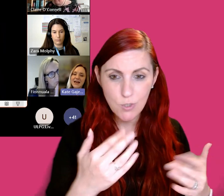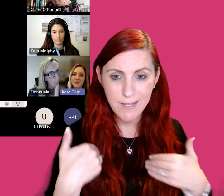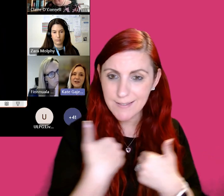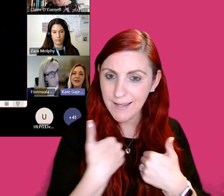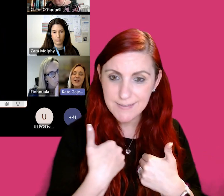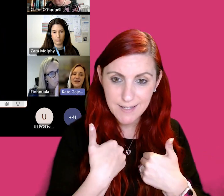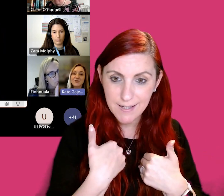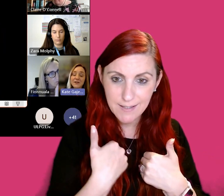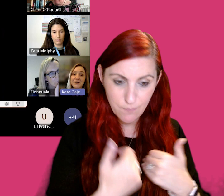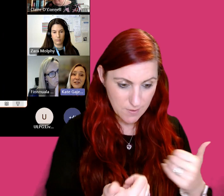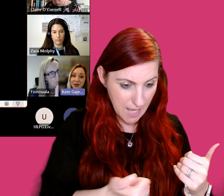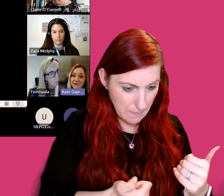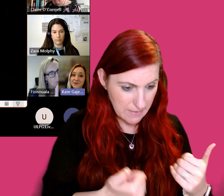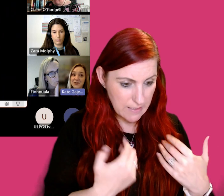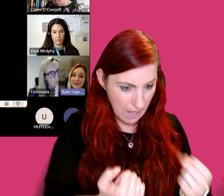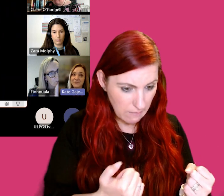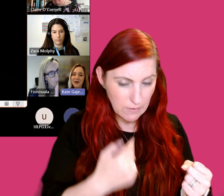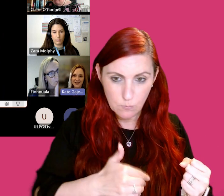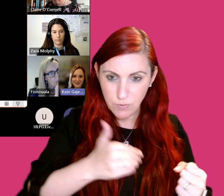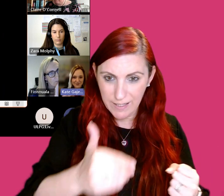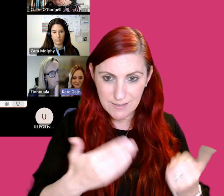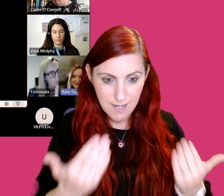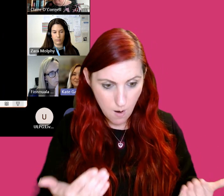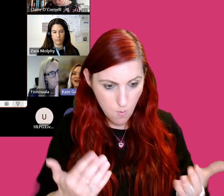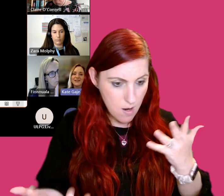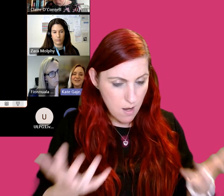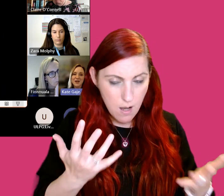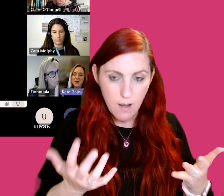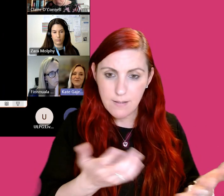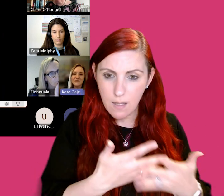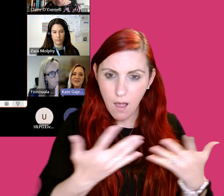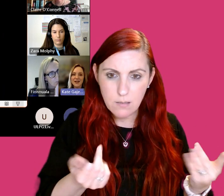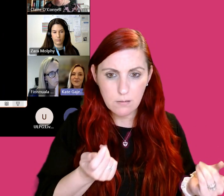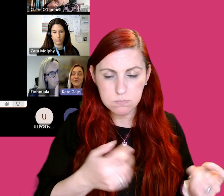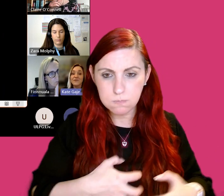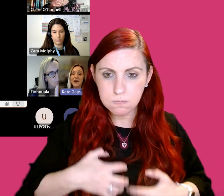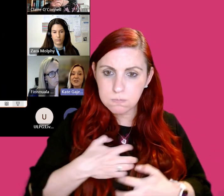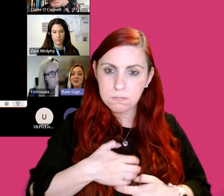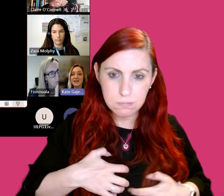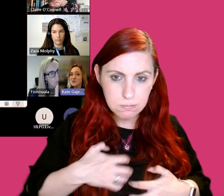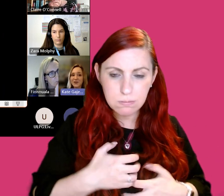really really it's really really tough to live and be pregnant with this kind of information that